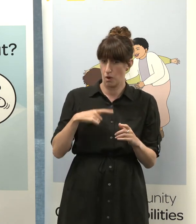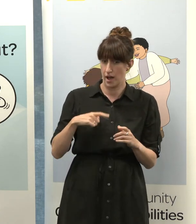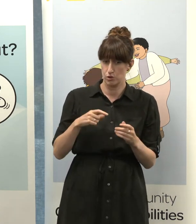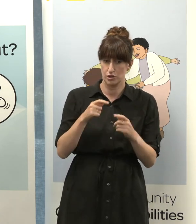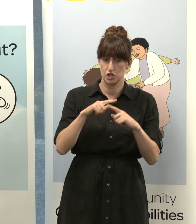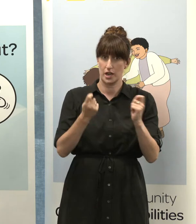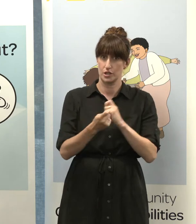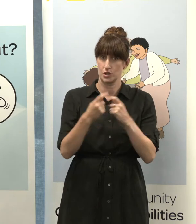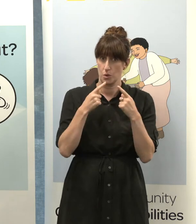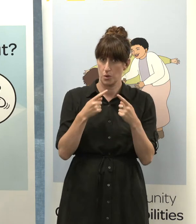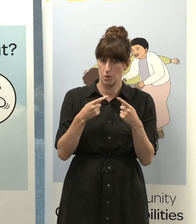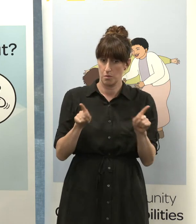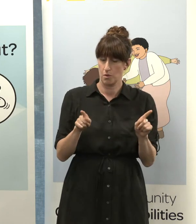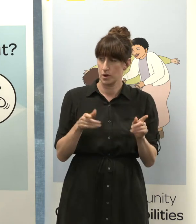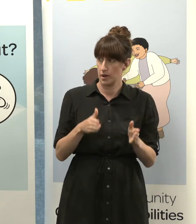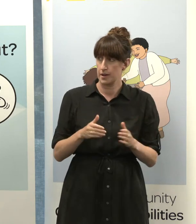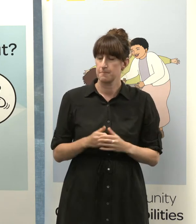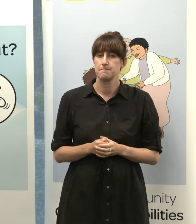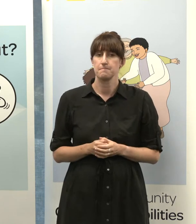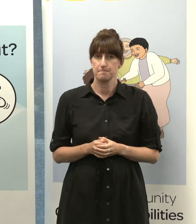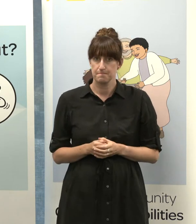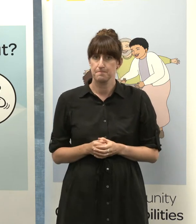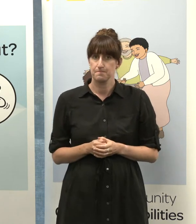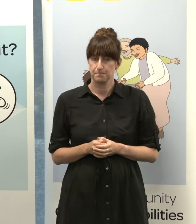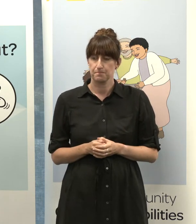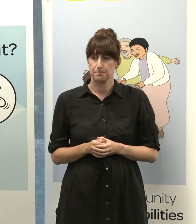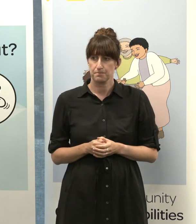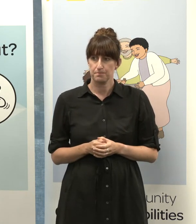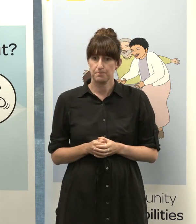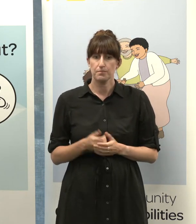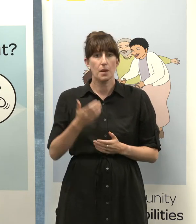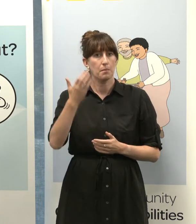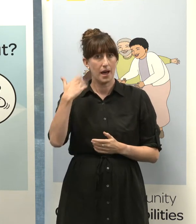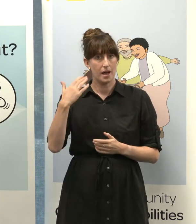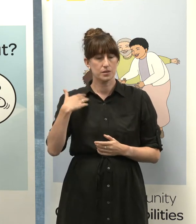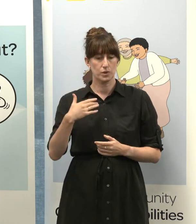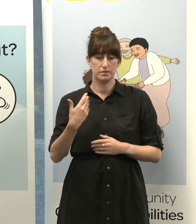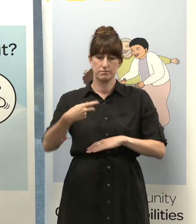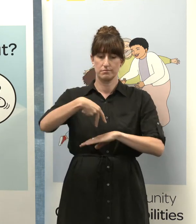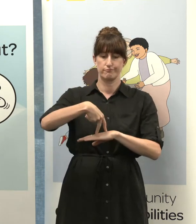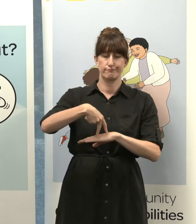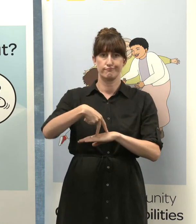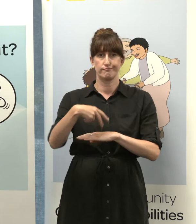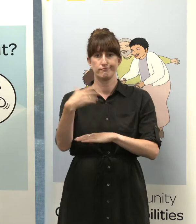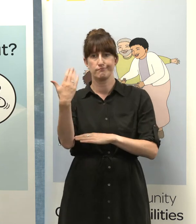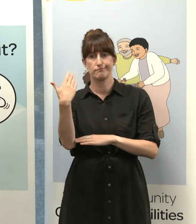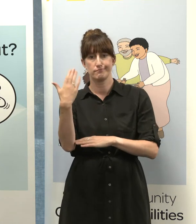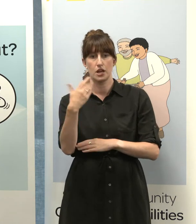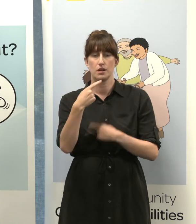past of the way you guys had reported that. The main reason is that whn